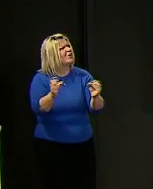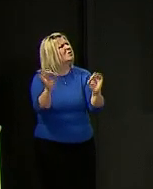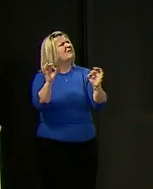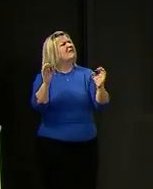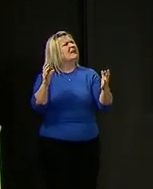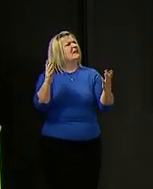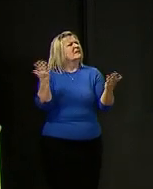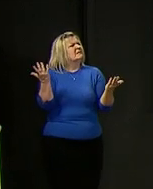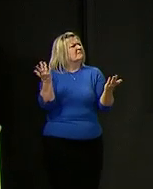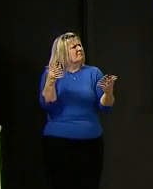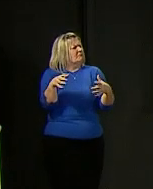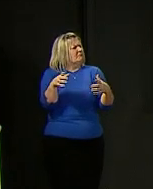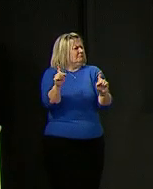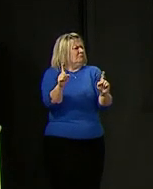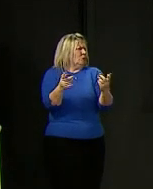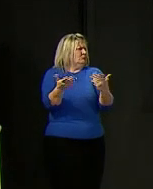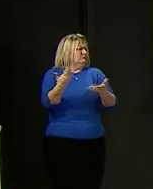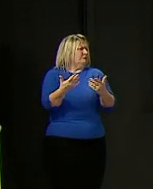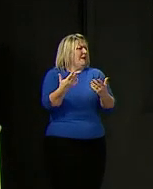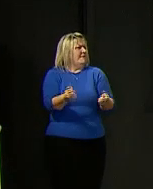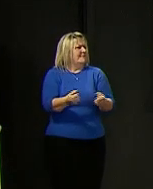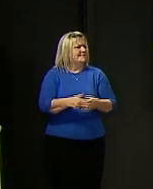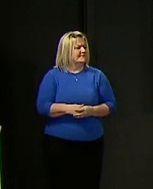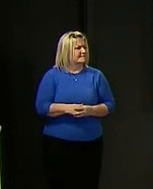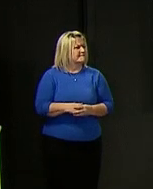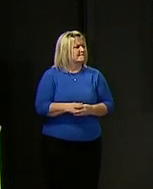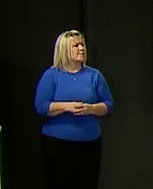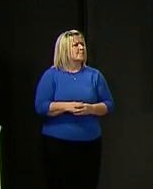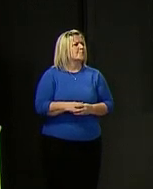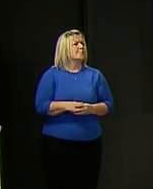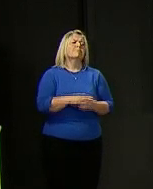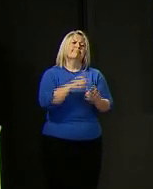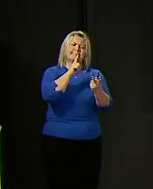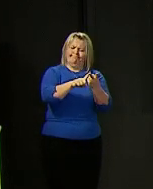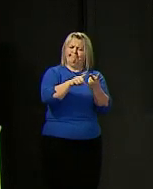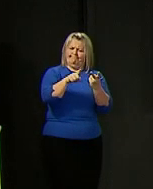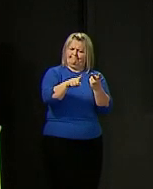your planning and I was also wondering there's been suggestions that antibody